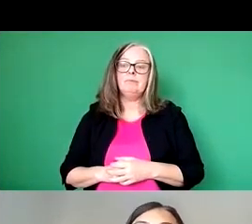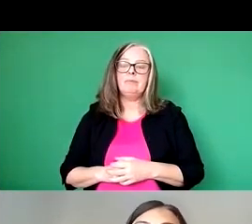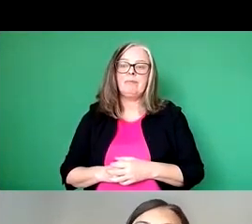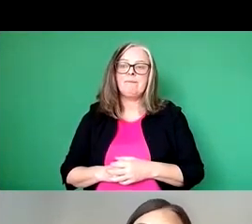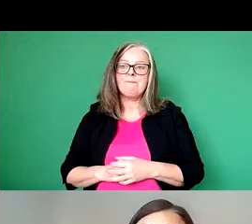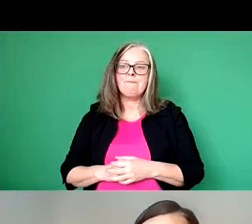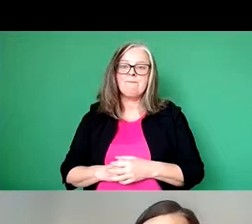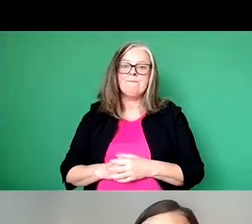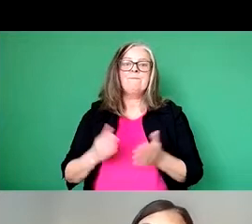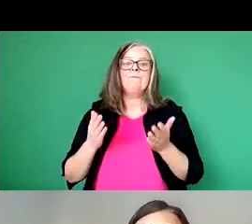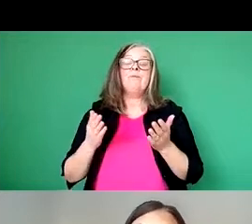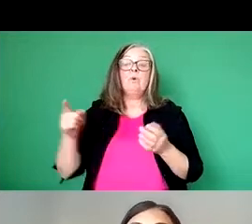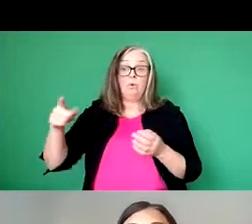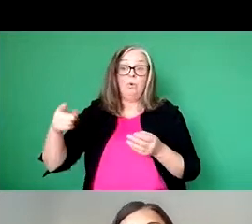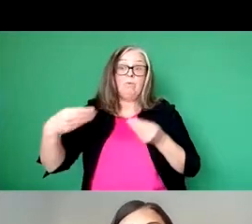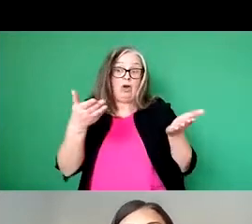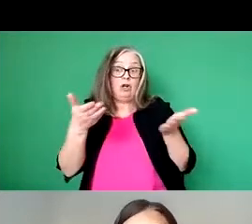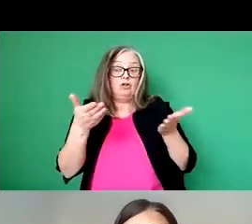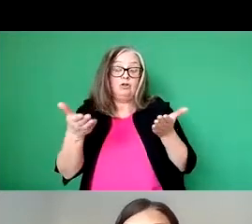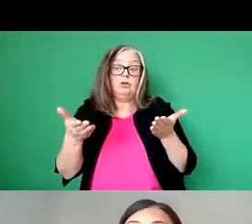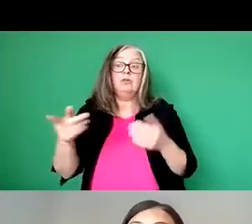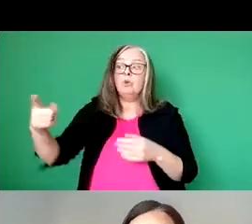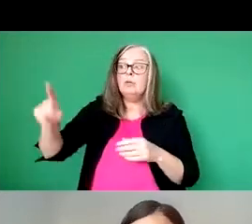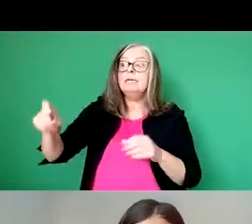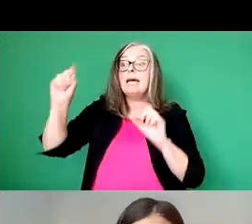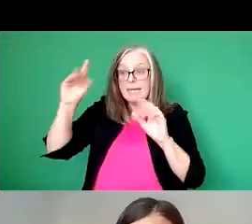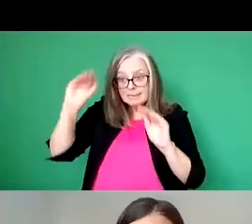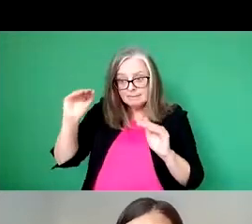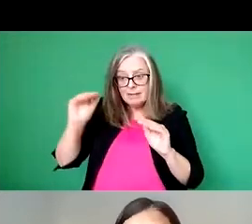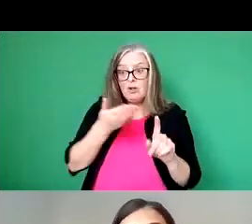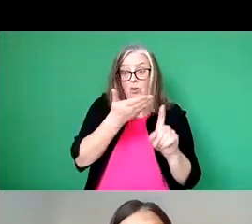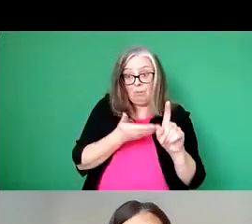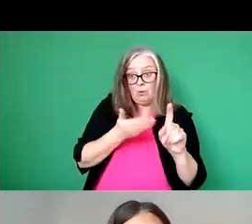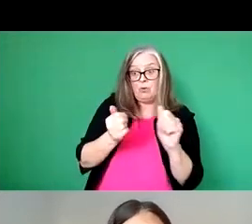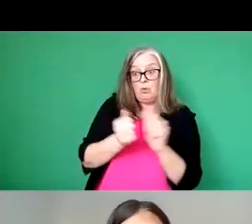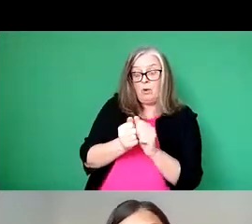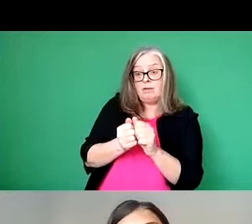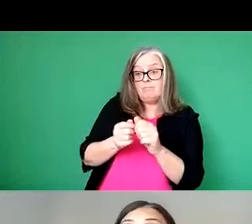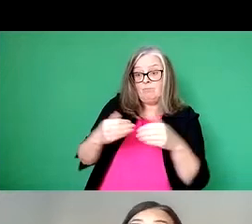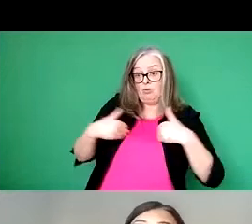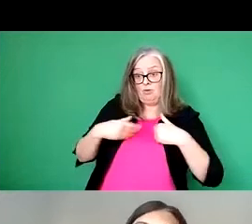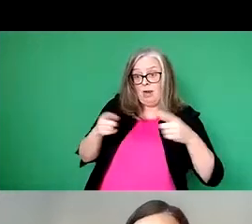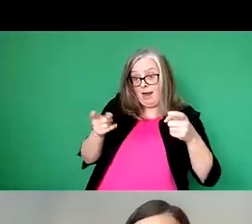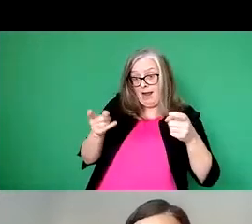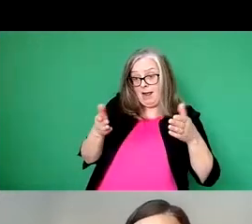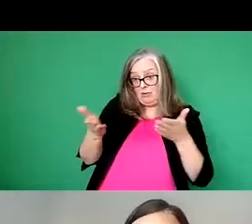service providers can expect handlers to maintain control of the service animal either physically